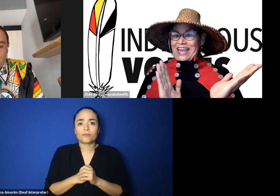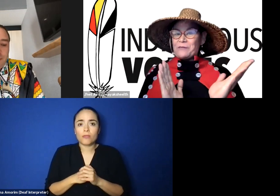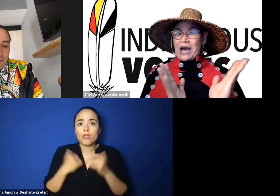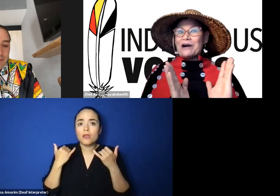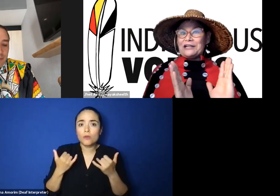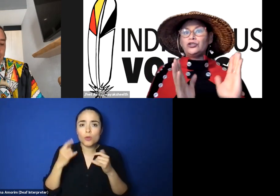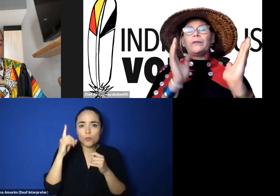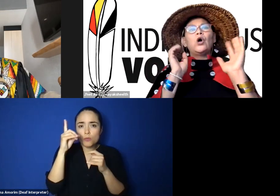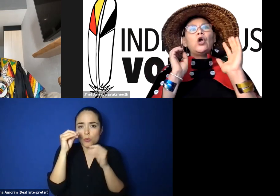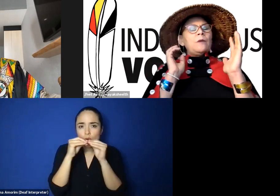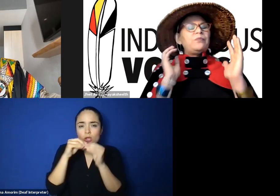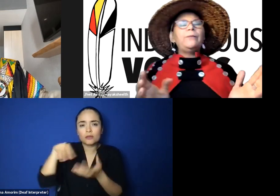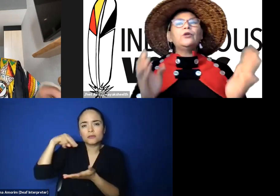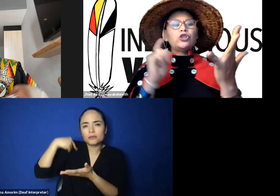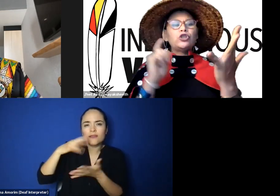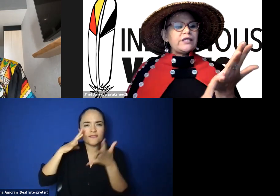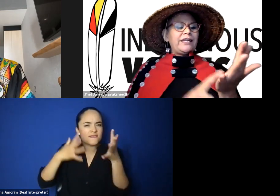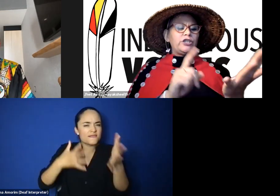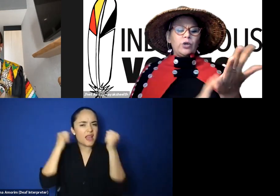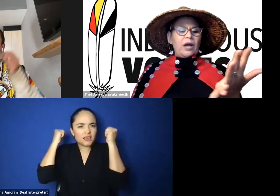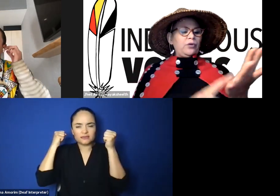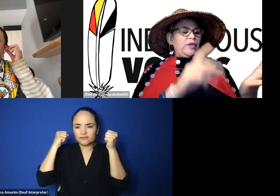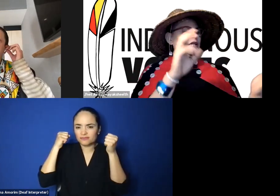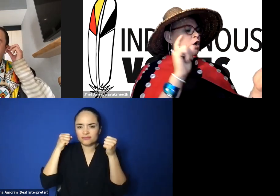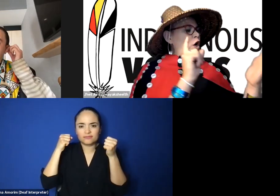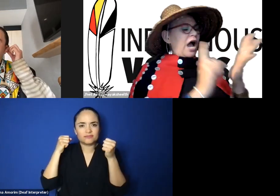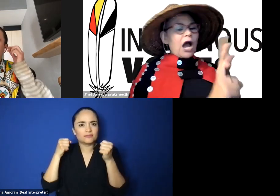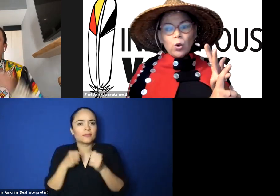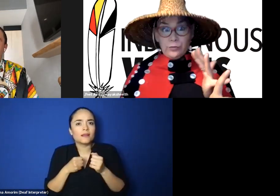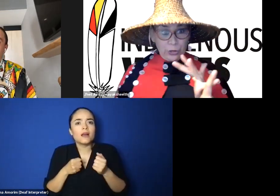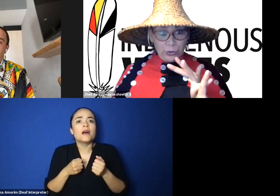have a powwow intertribal -- people are so excited to know a couple of things. How old were you